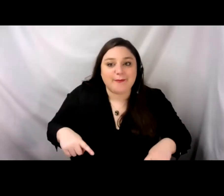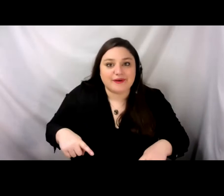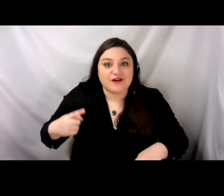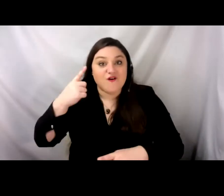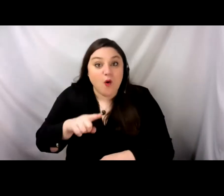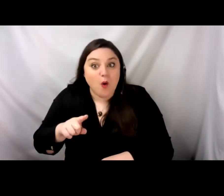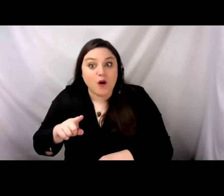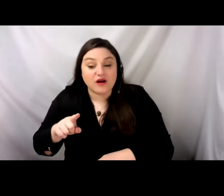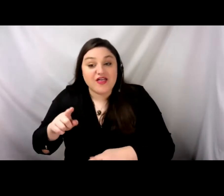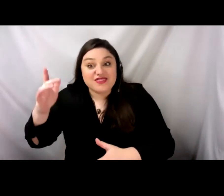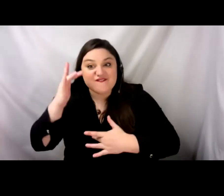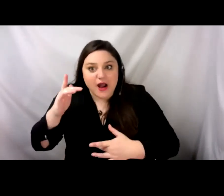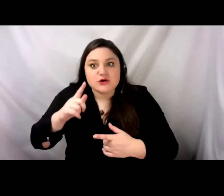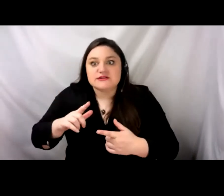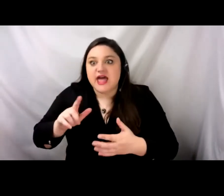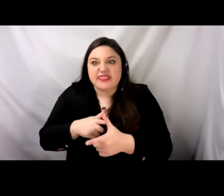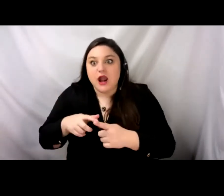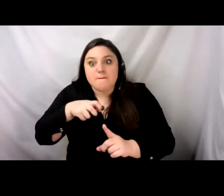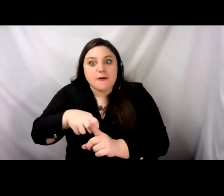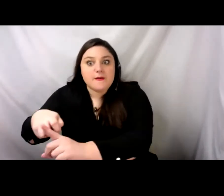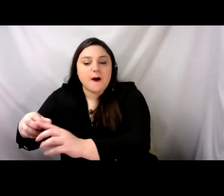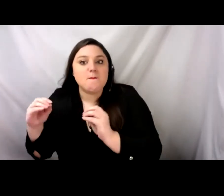For a few reasons that